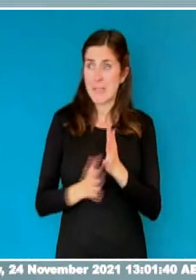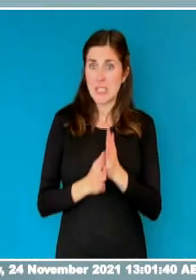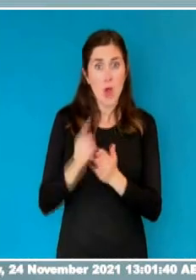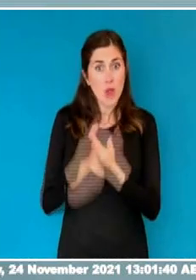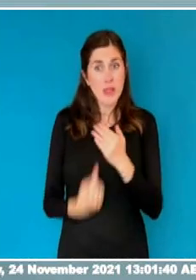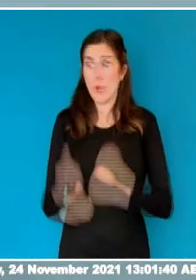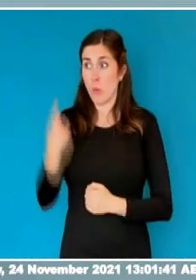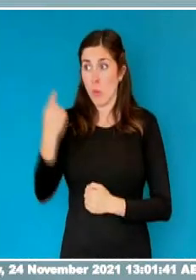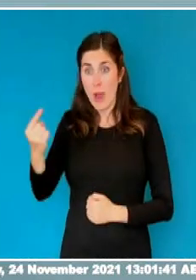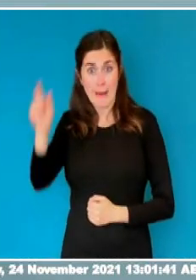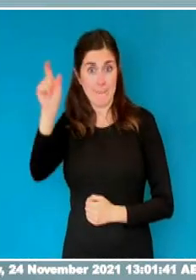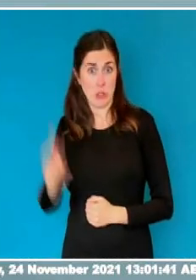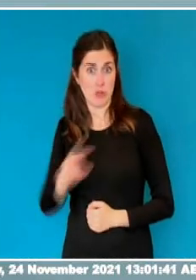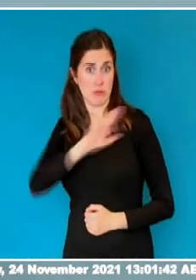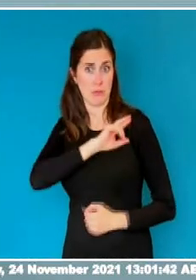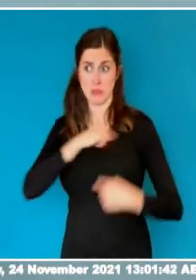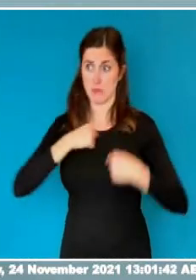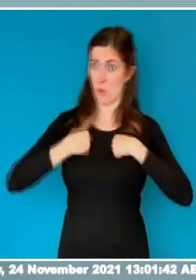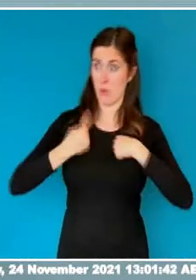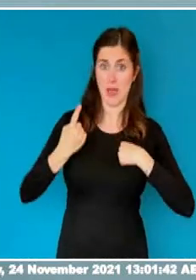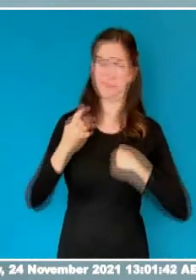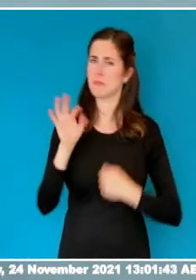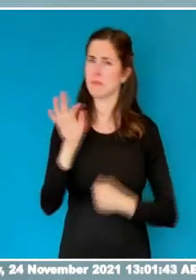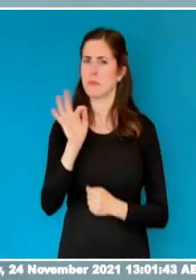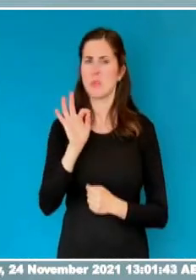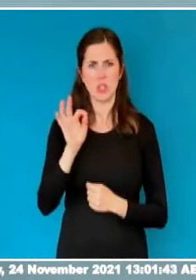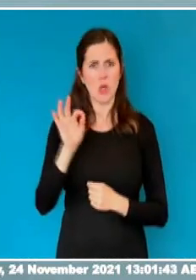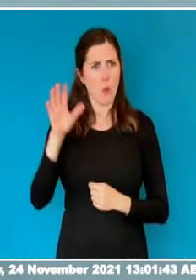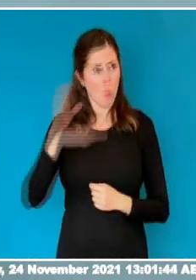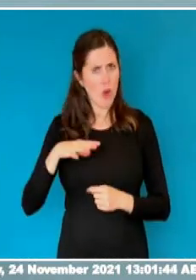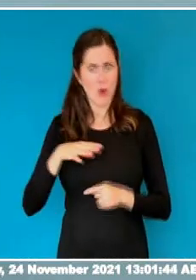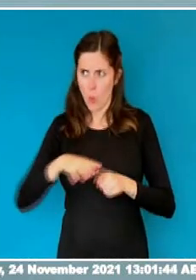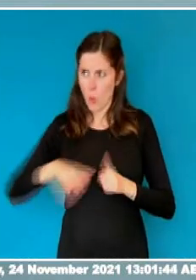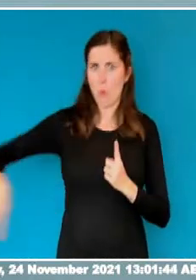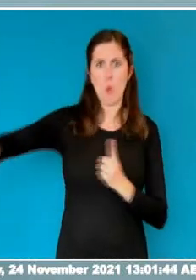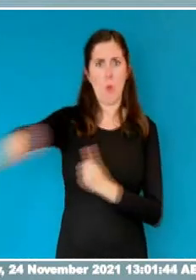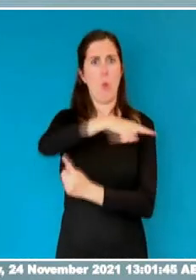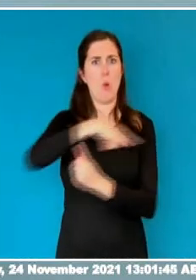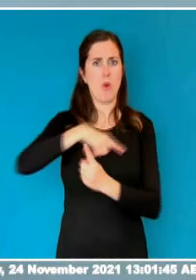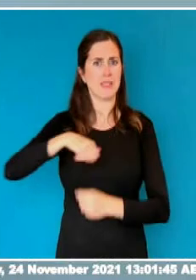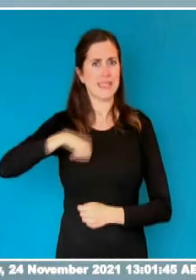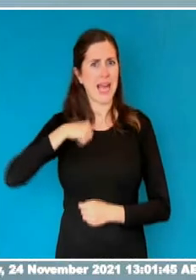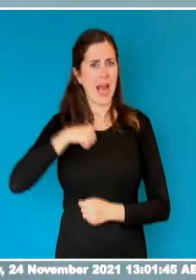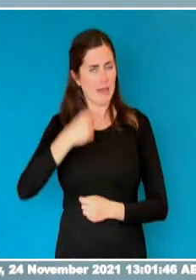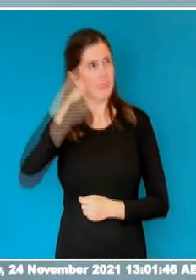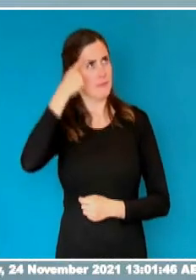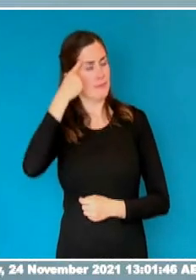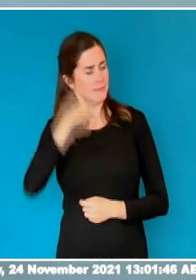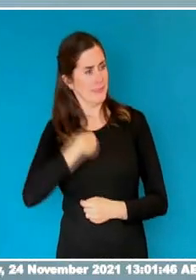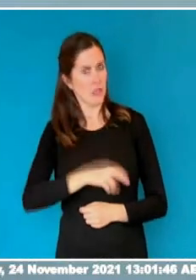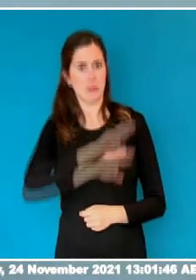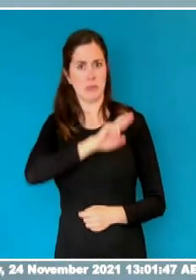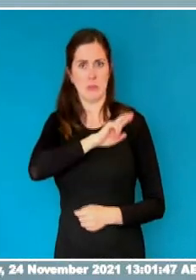What we are looking for is a broad approach across the organisation where everybody contributes to achieving the outcome.